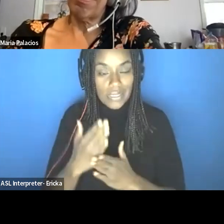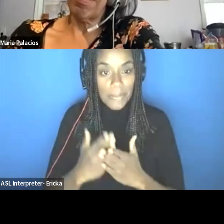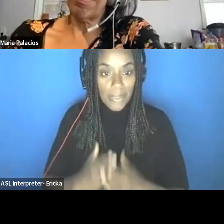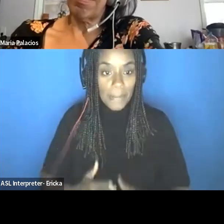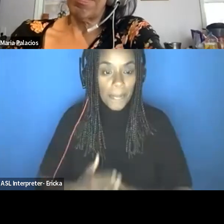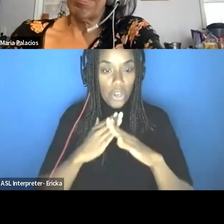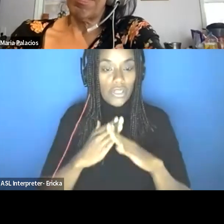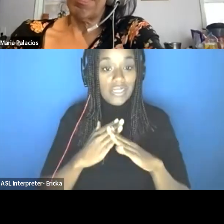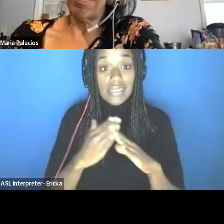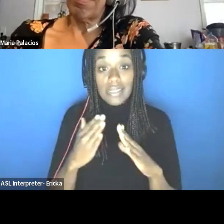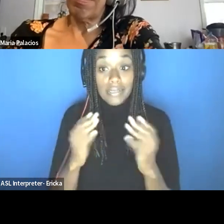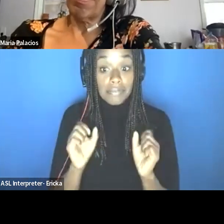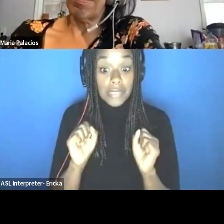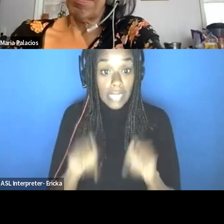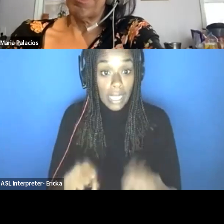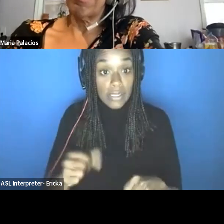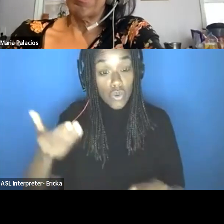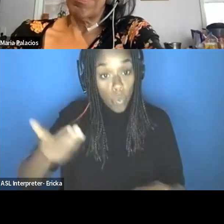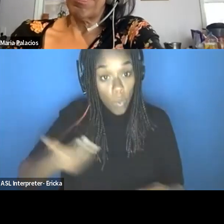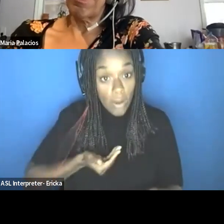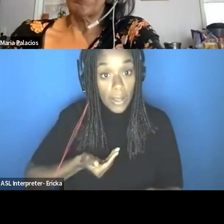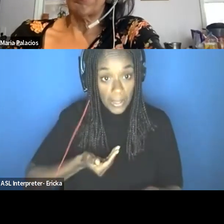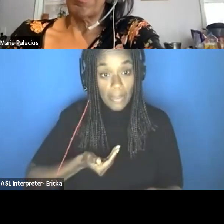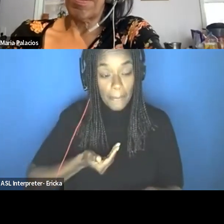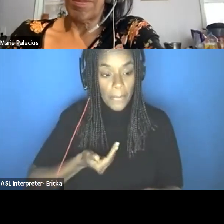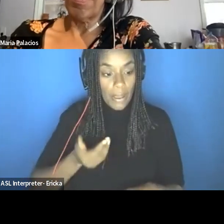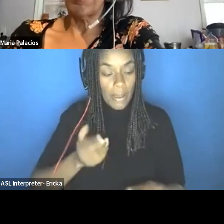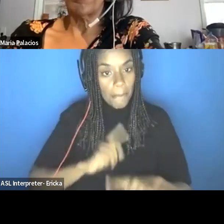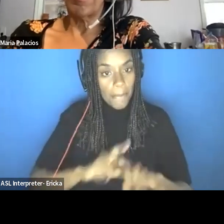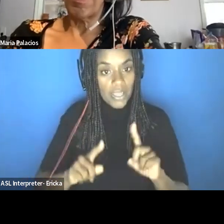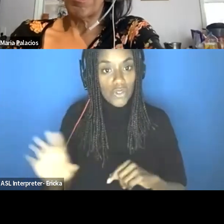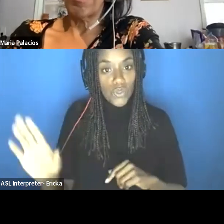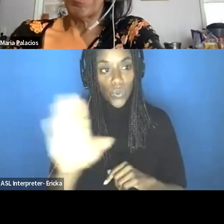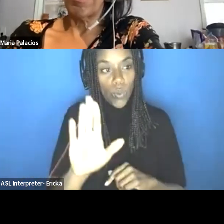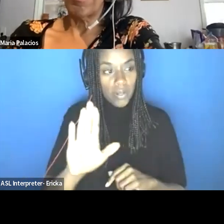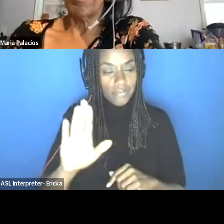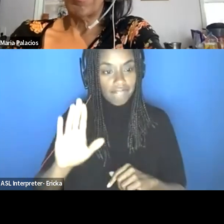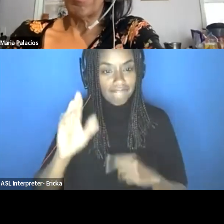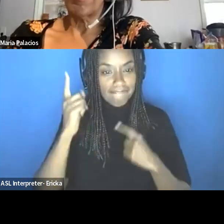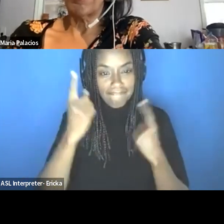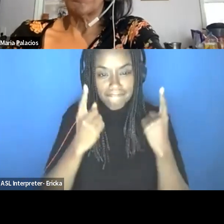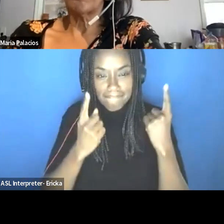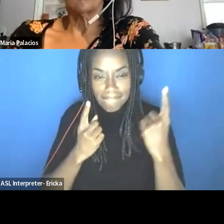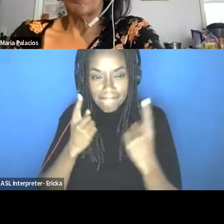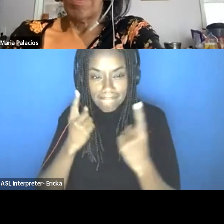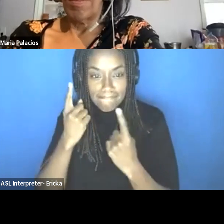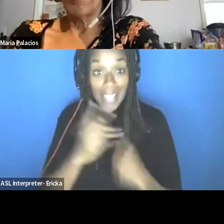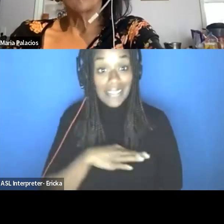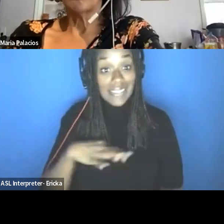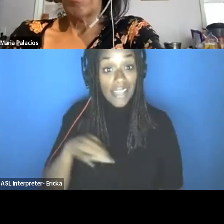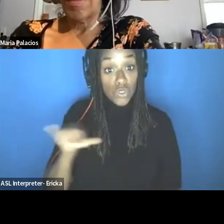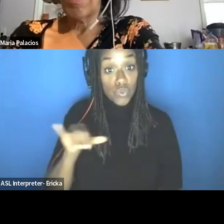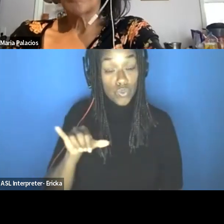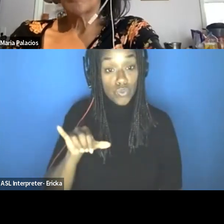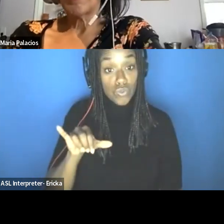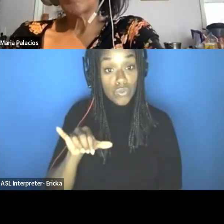And this was our hope, is so that when you walk away today, that you understand more about this community.